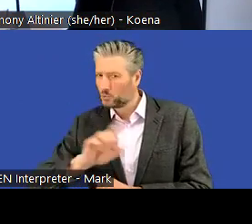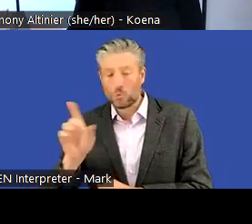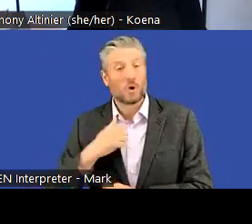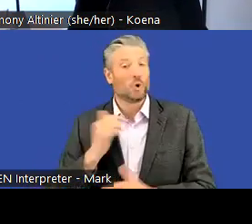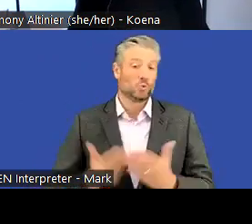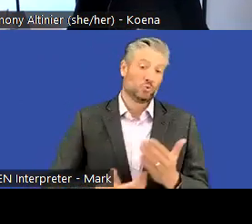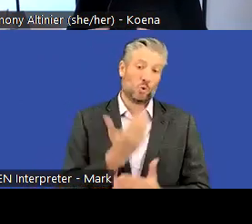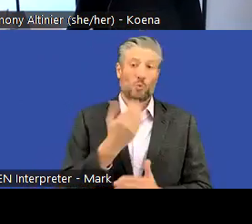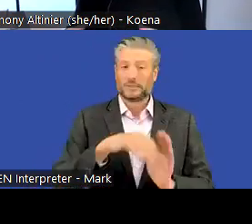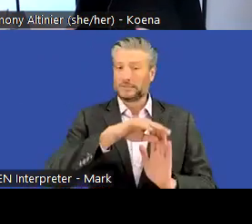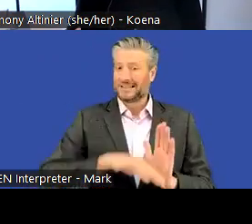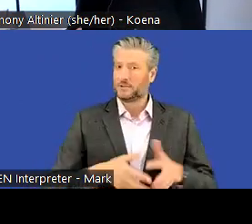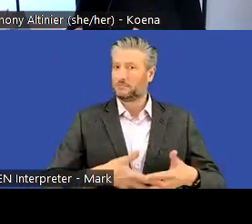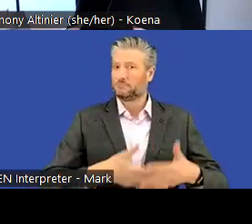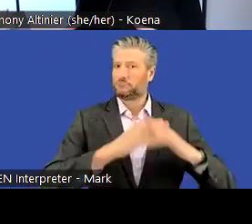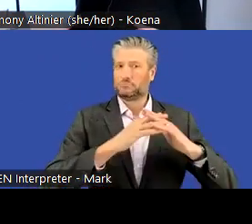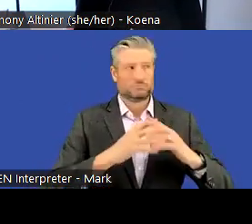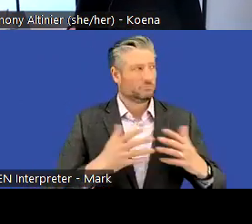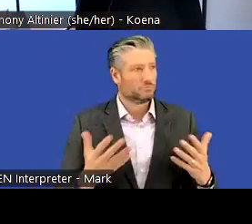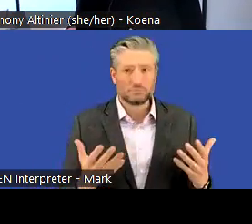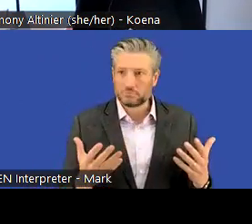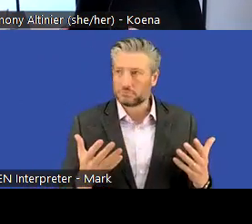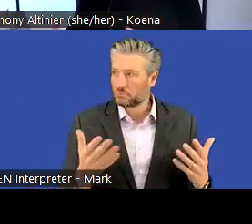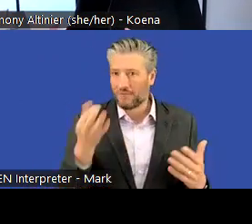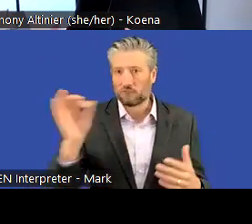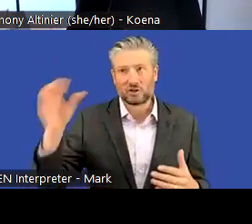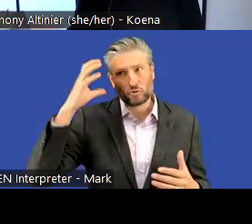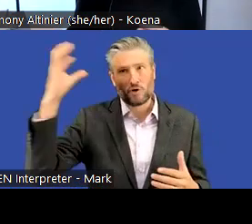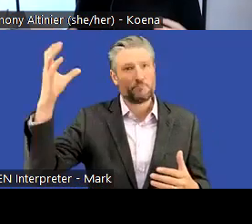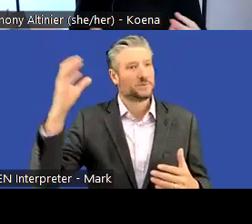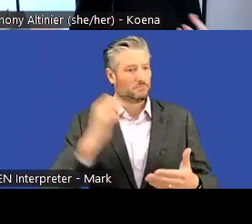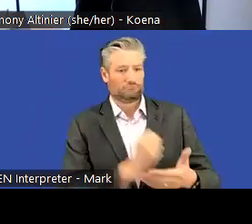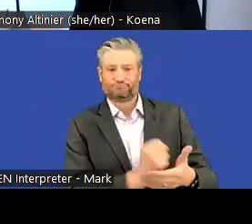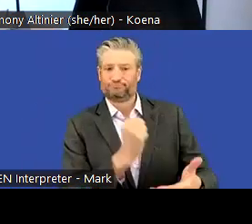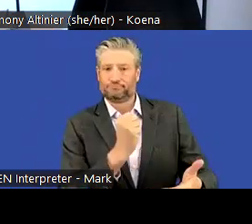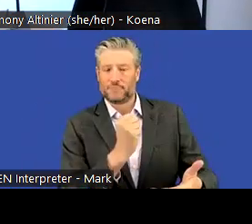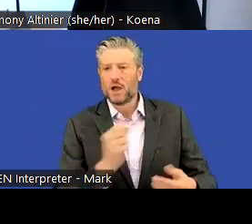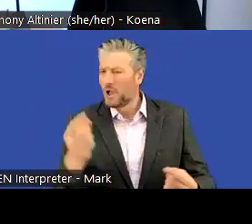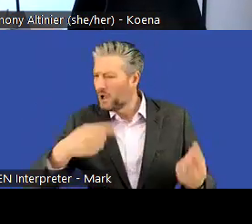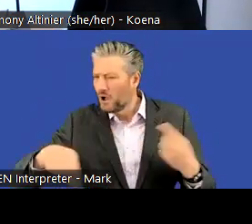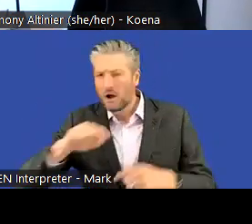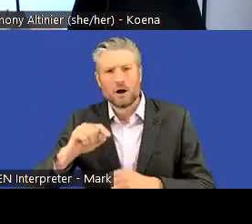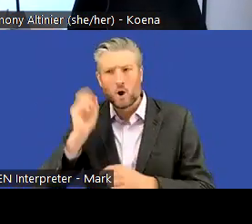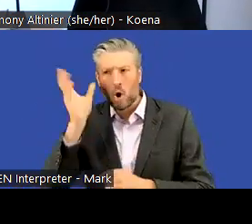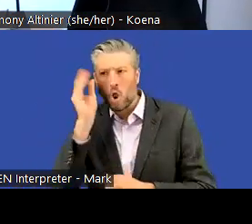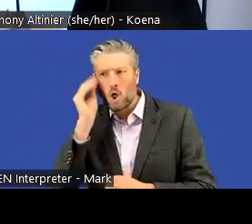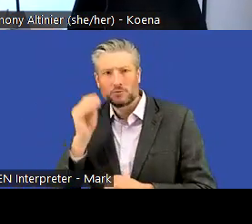So we had a lot of people who were trained using AccessiWeb, and you had the new standard which was not WCAG.